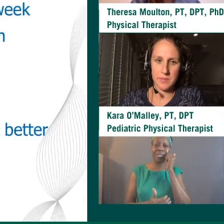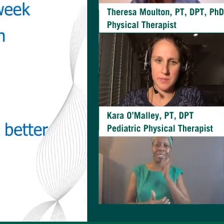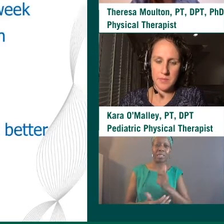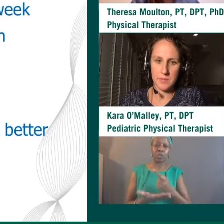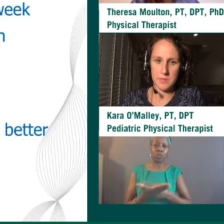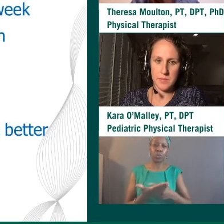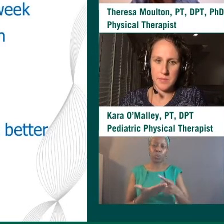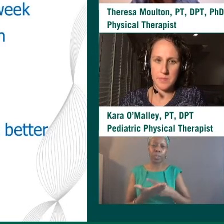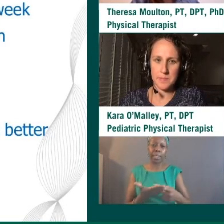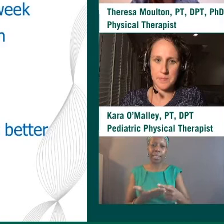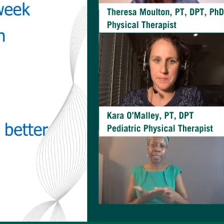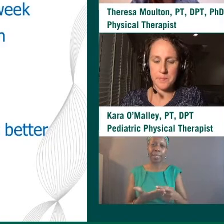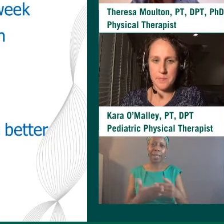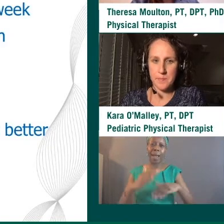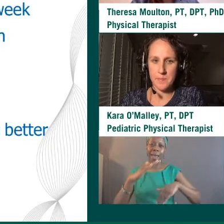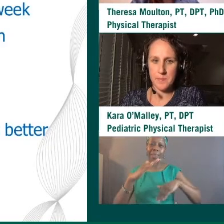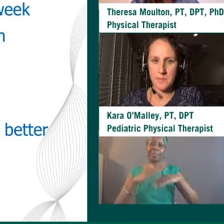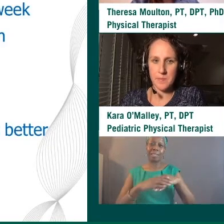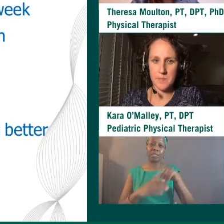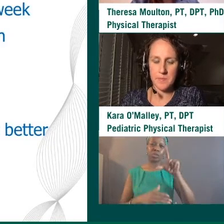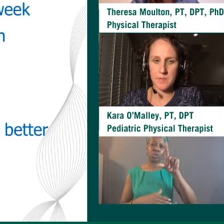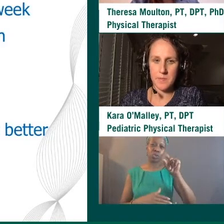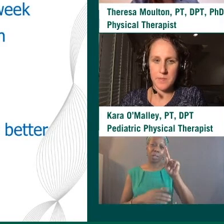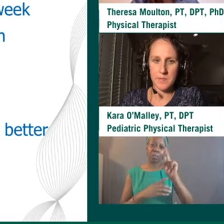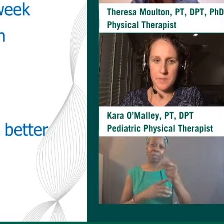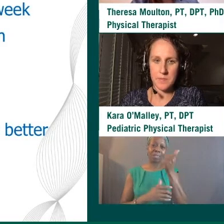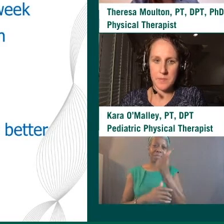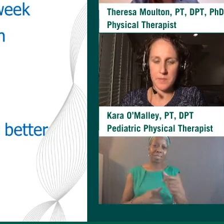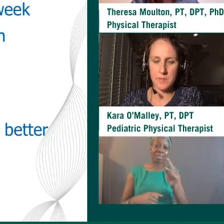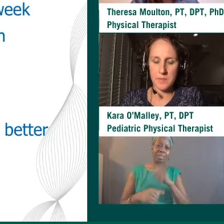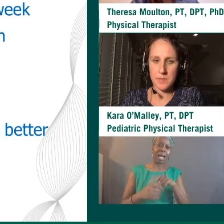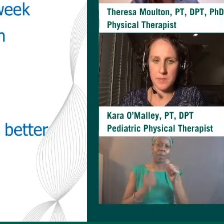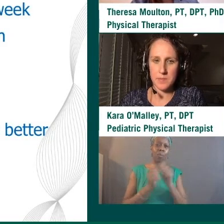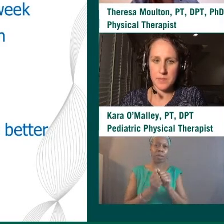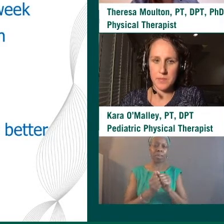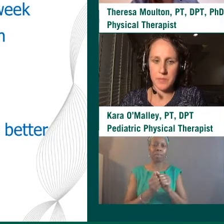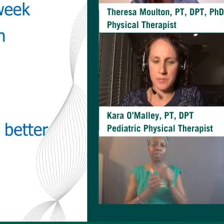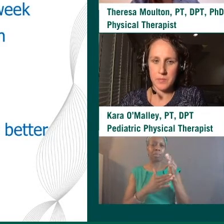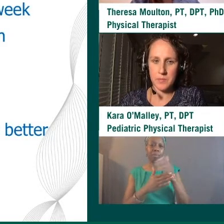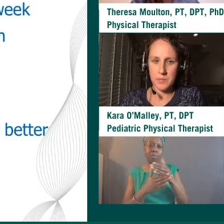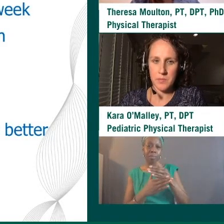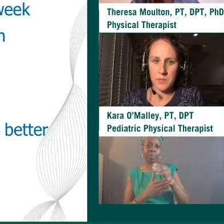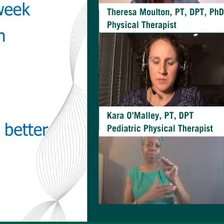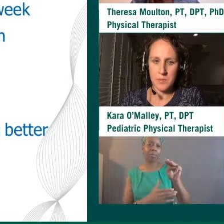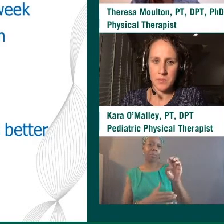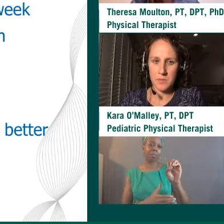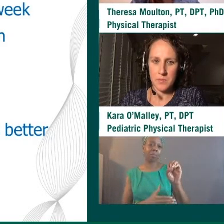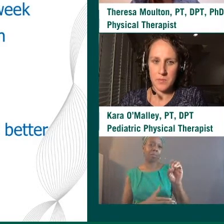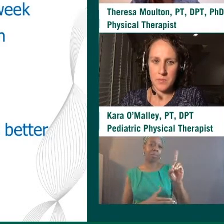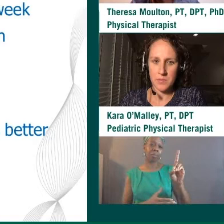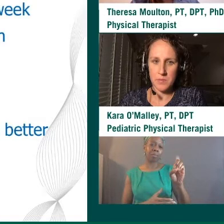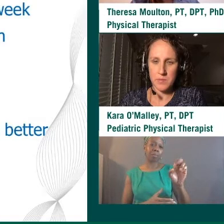So maybe not fully out of breath but losing your breath a little bit and feeling like you're working. And really at the end of the day,